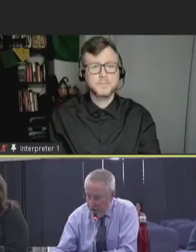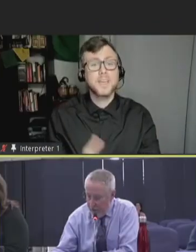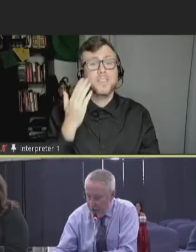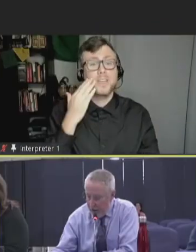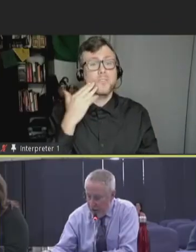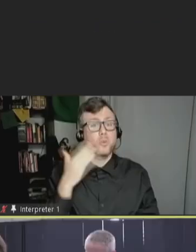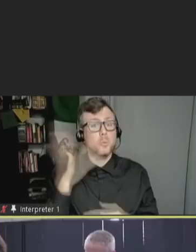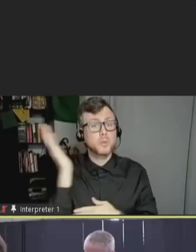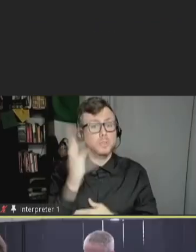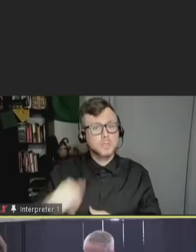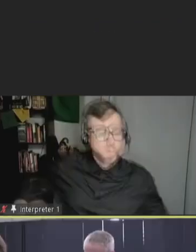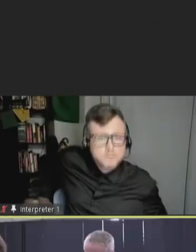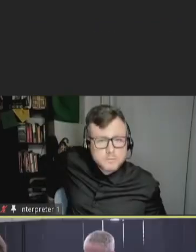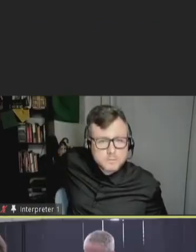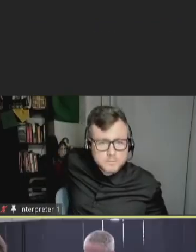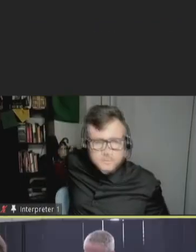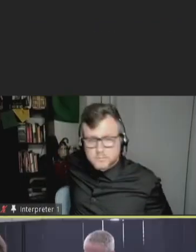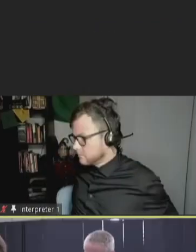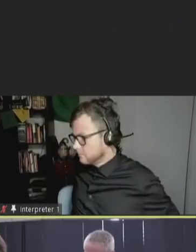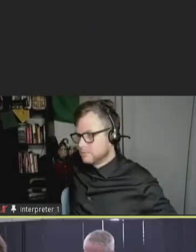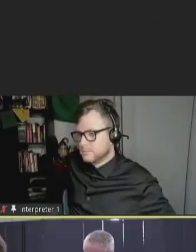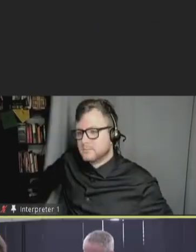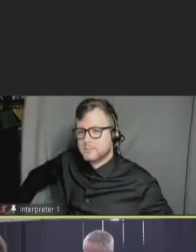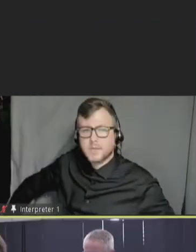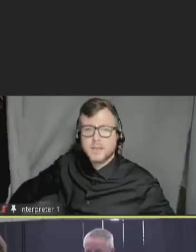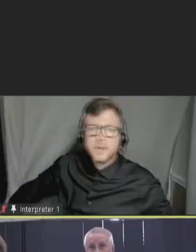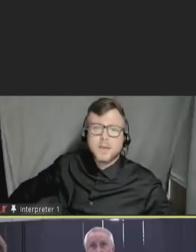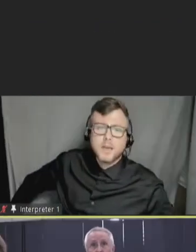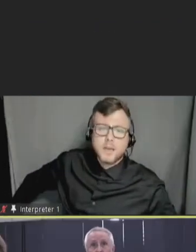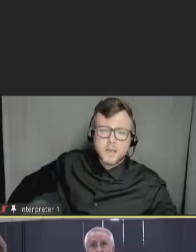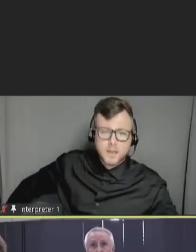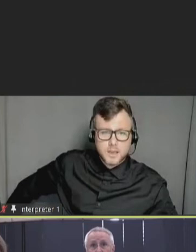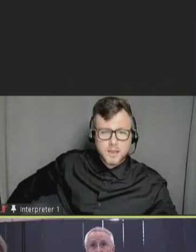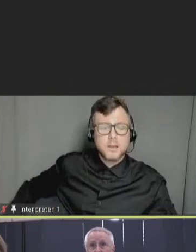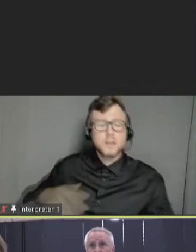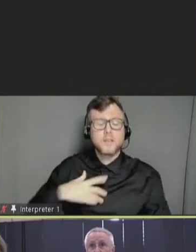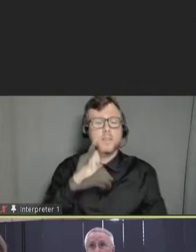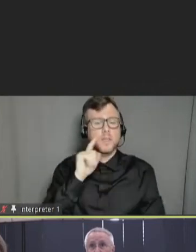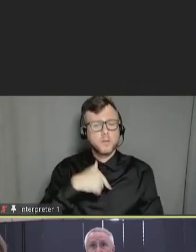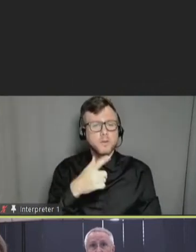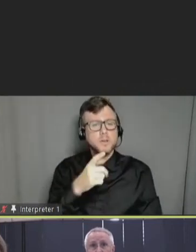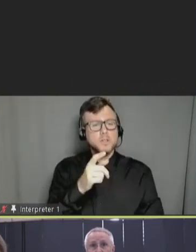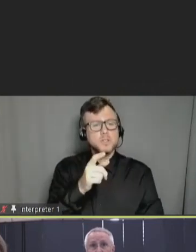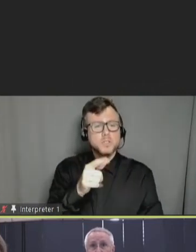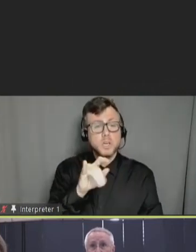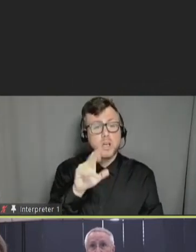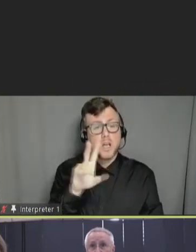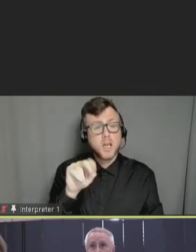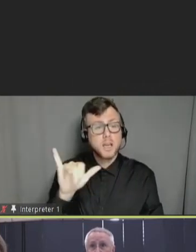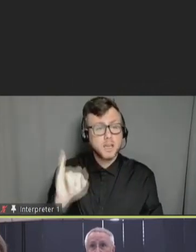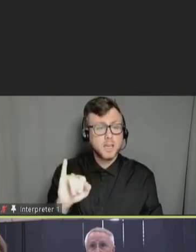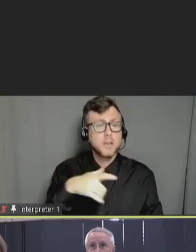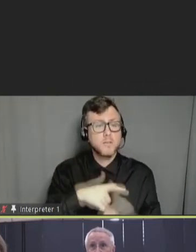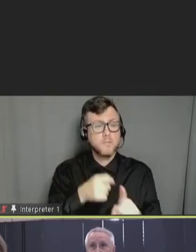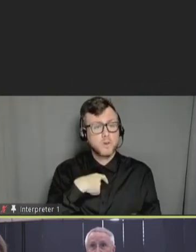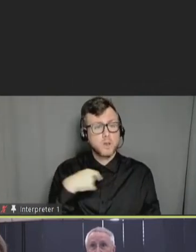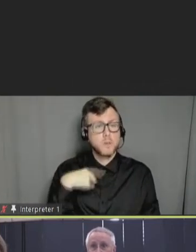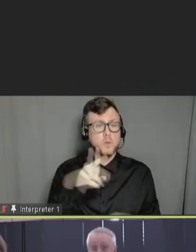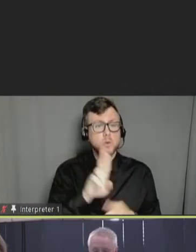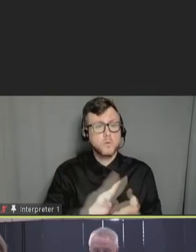panel is Dr. Lorenzo Giacani from the University of Washington. Dr. Giacani, your slides are up. I see you on the Zoom.